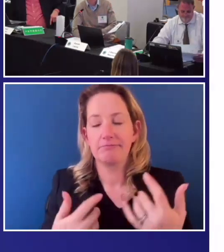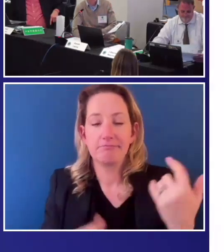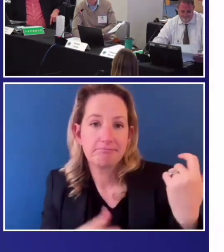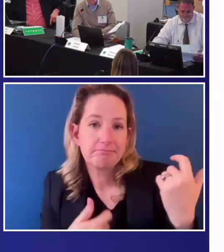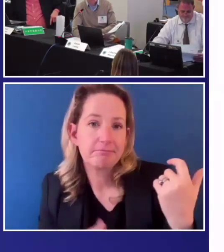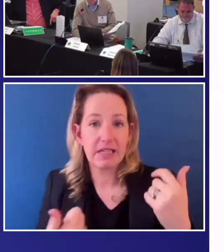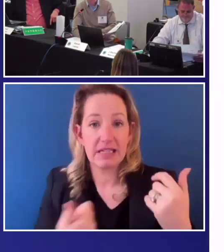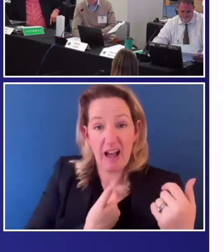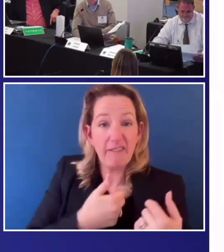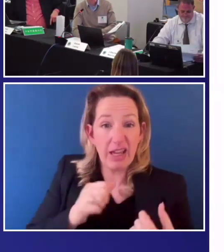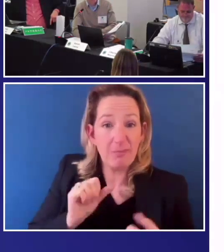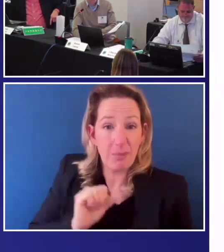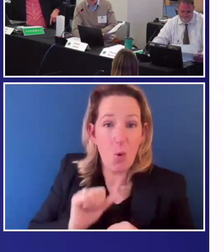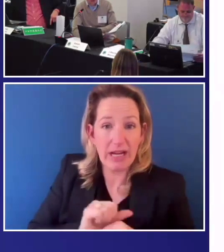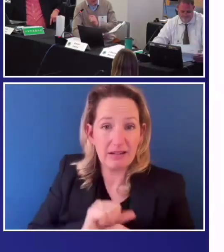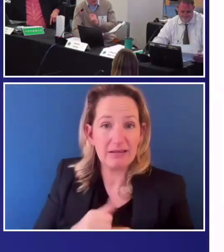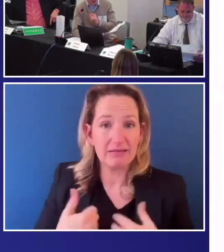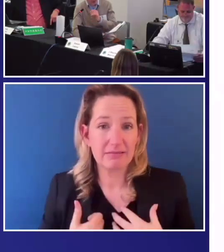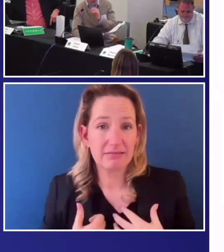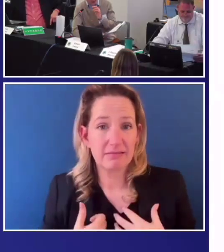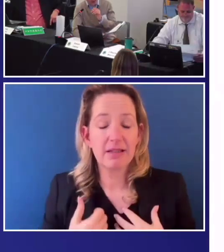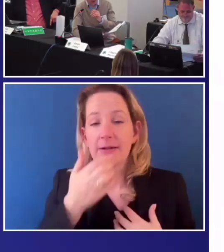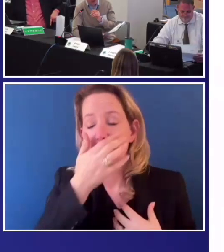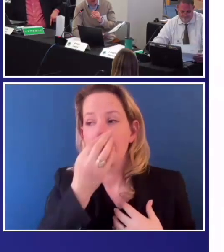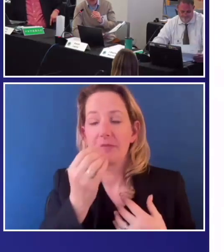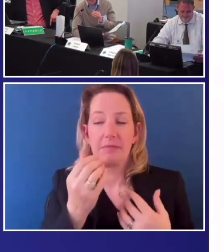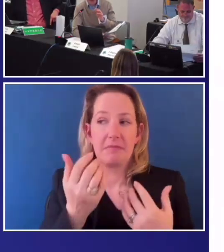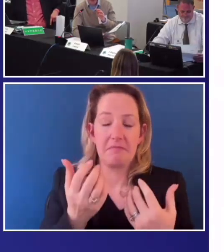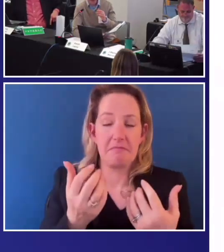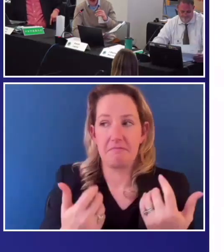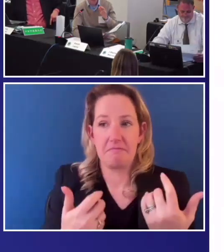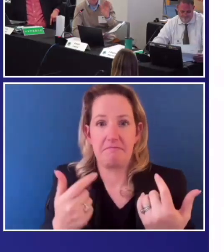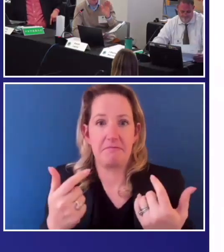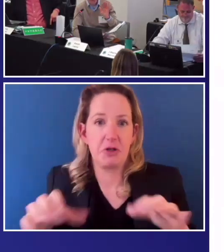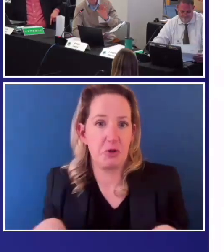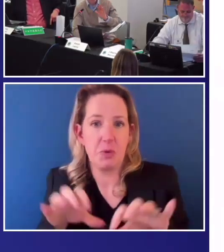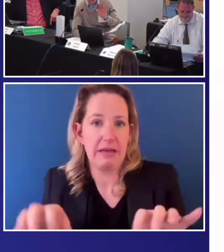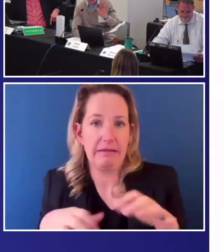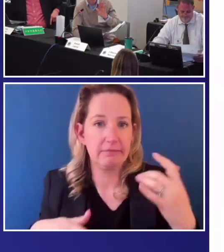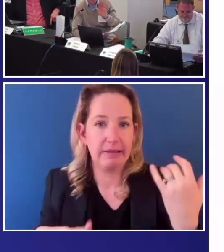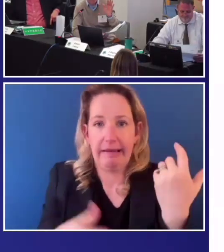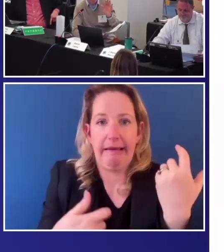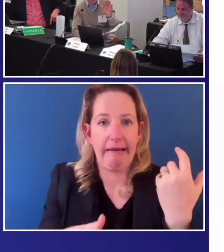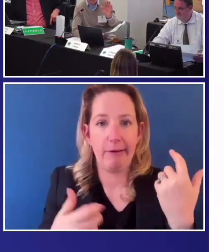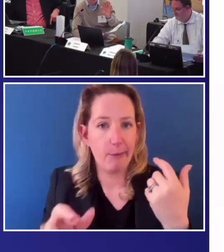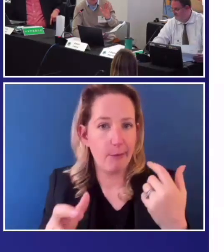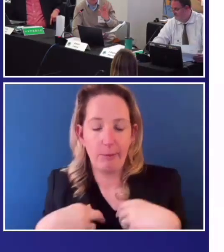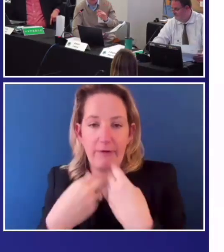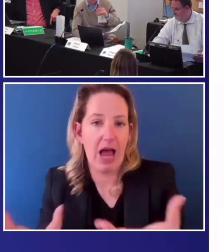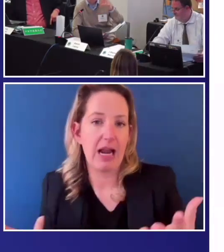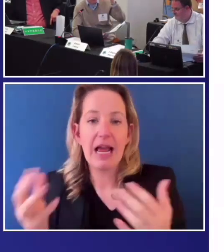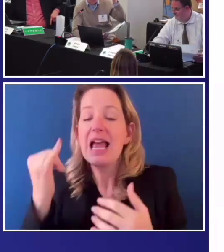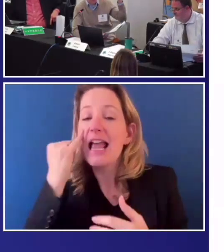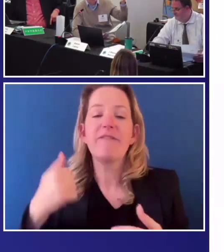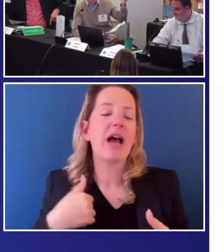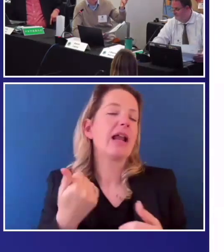Is it possible for the Department to provide us -- by the way, I know if I had any talent with spreadsheets that you could do this with